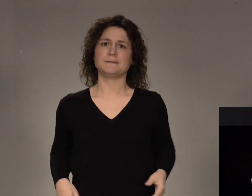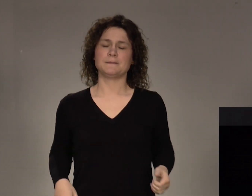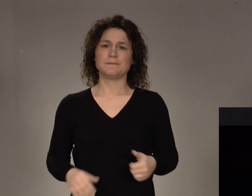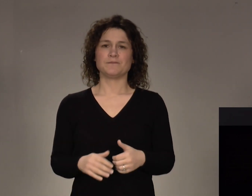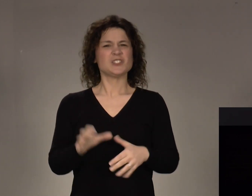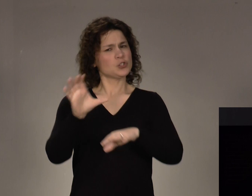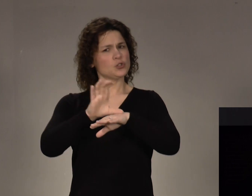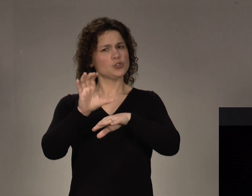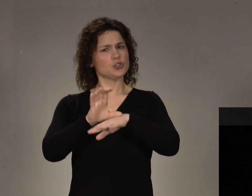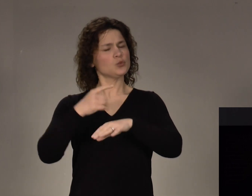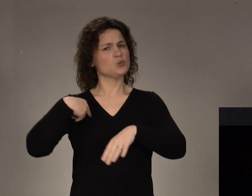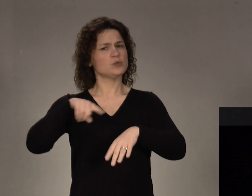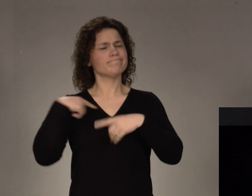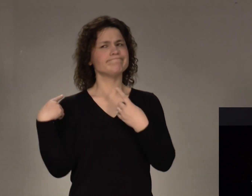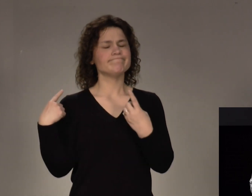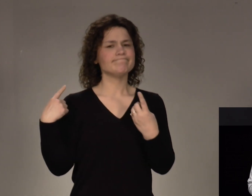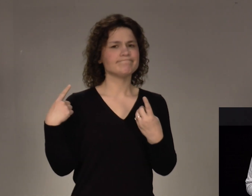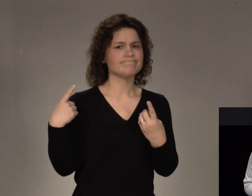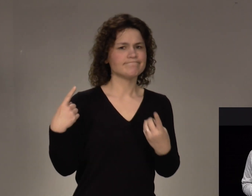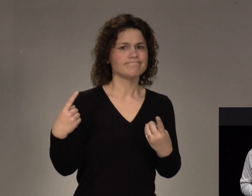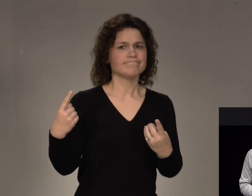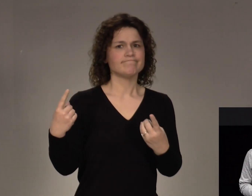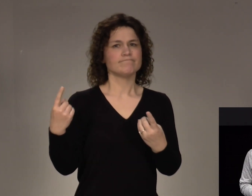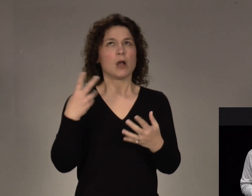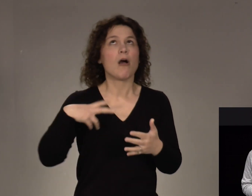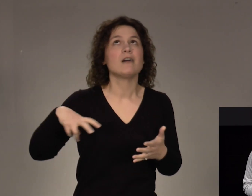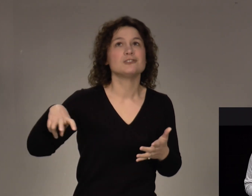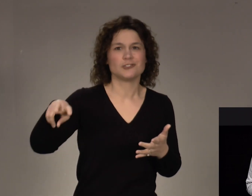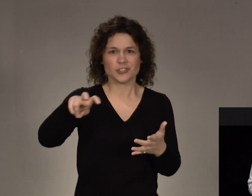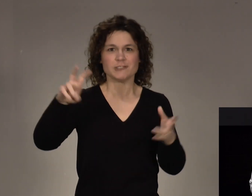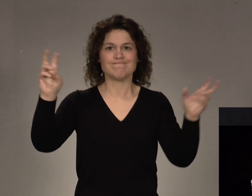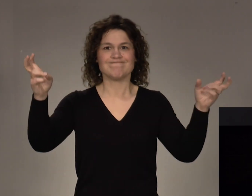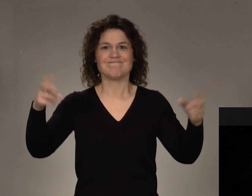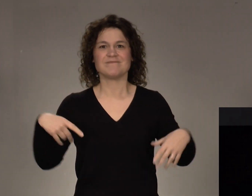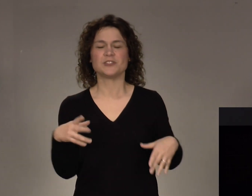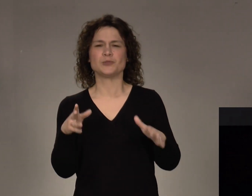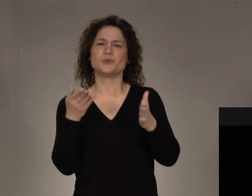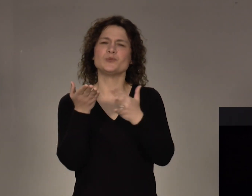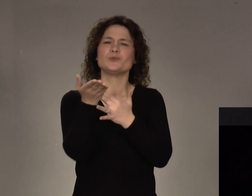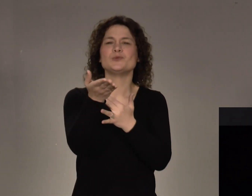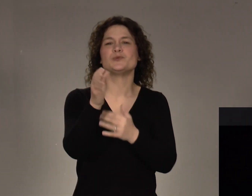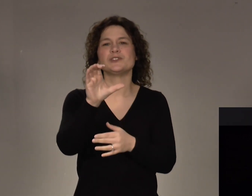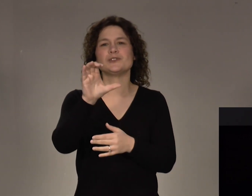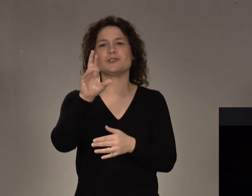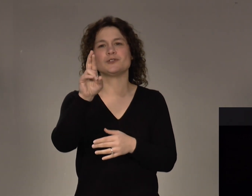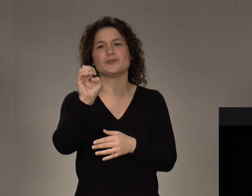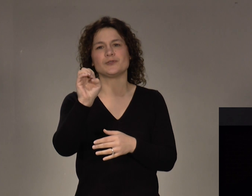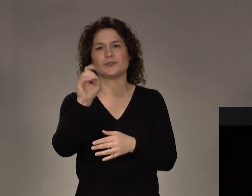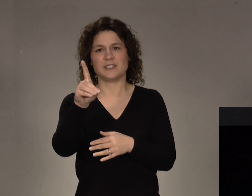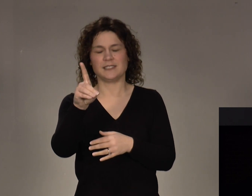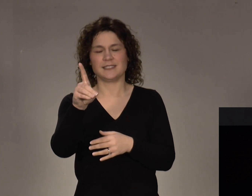So Church, we have been on a journey through the Apostle's Creed. And today